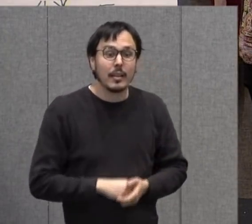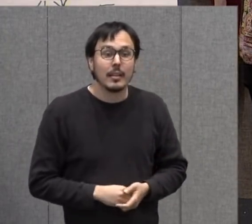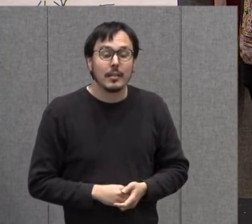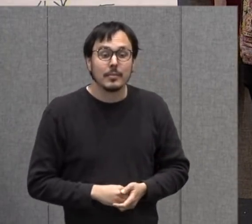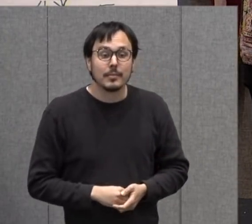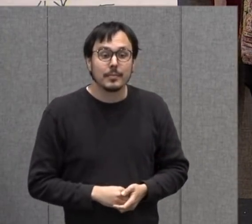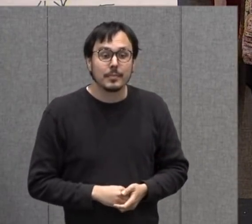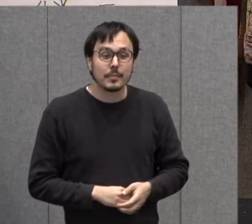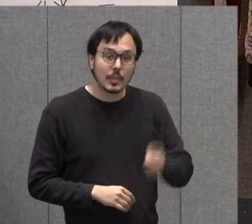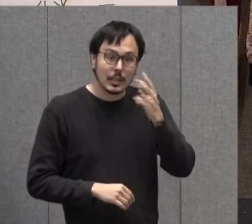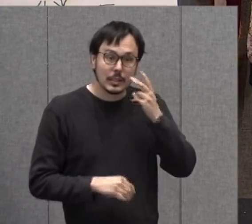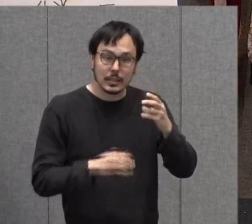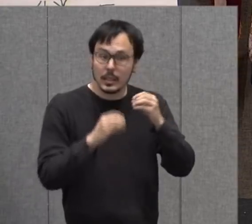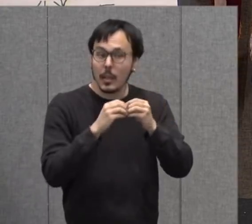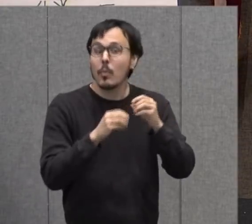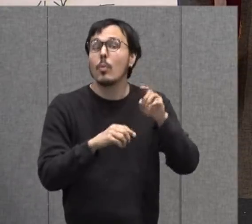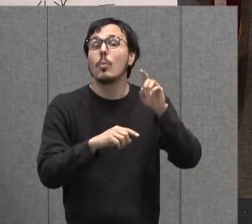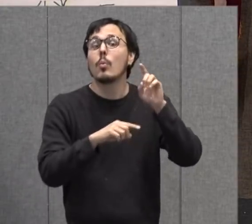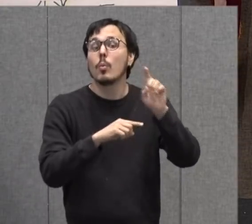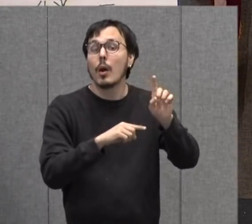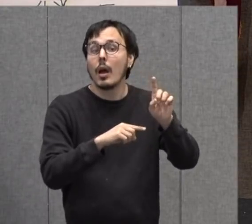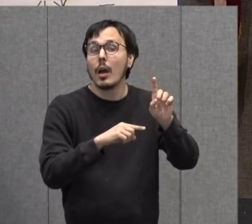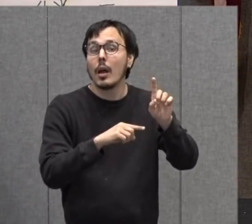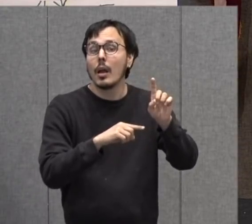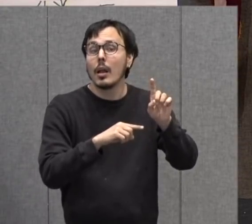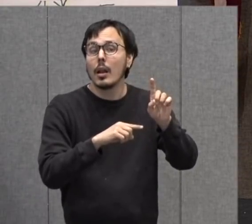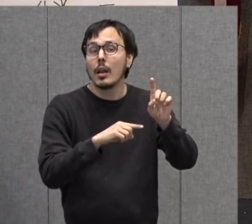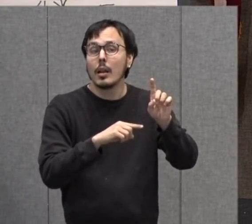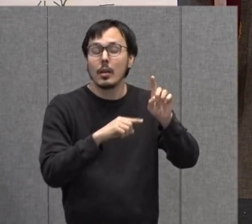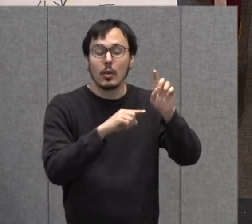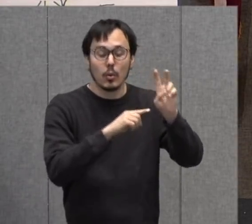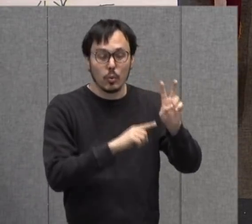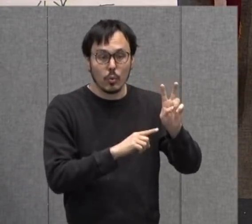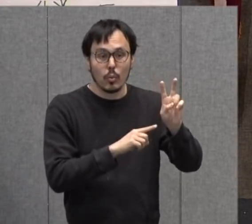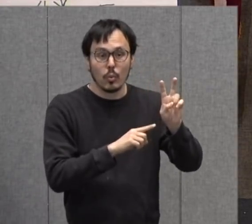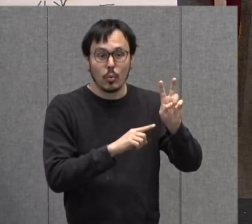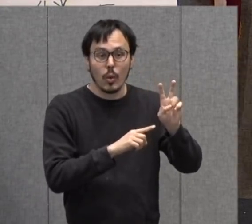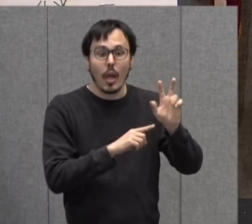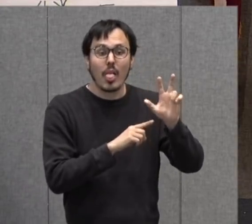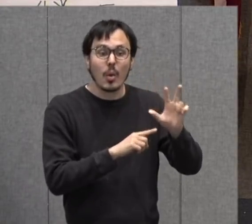One, two, three, four, five fifths.